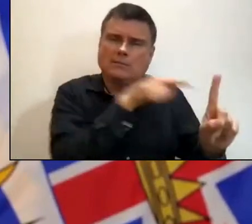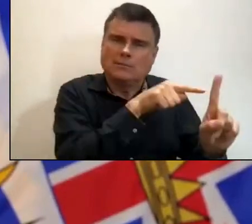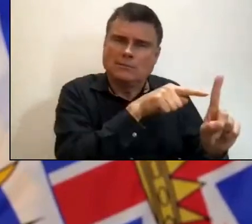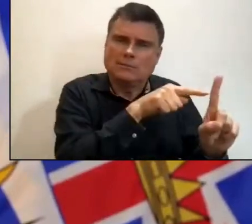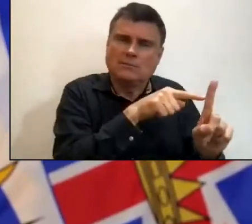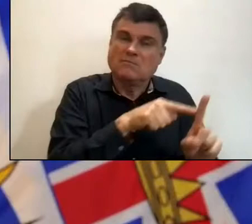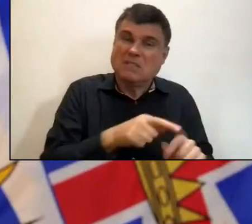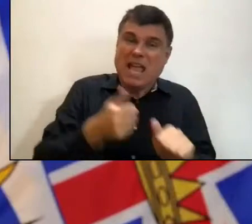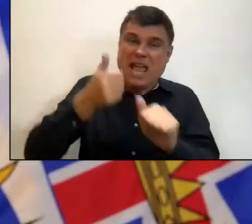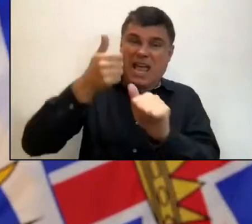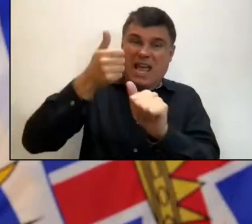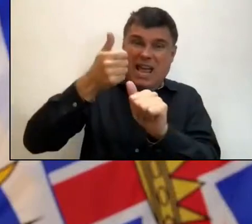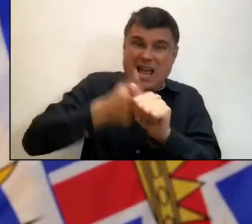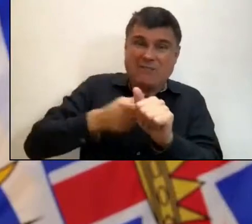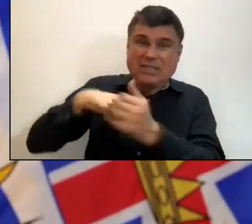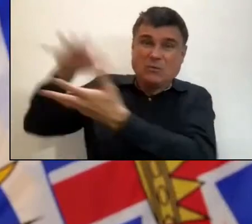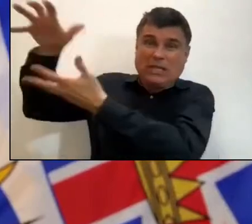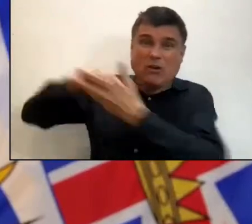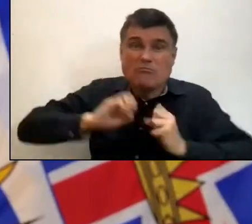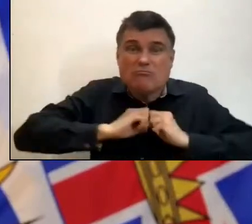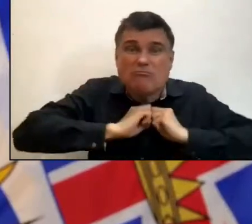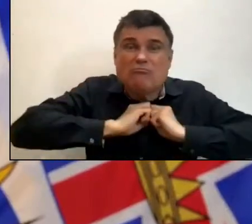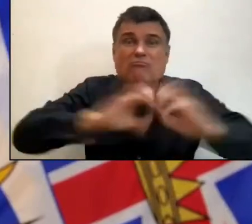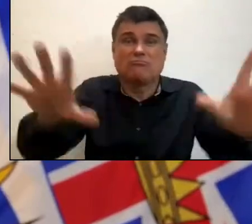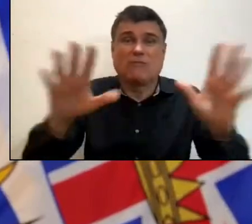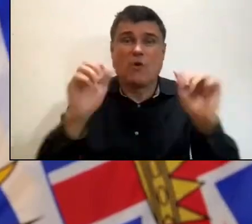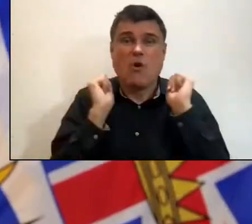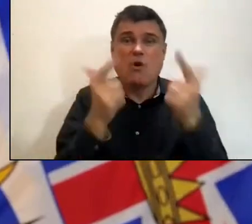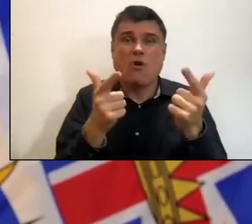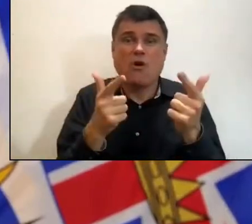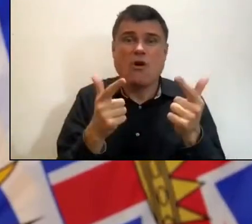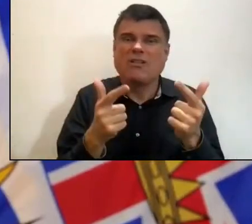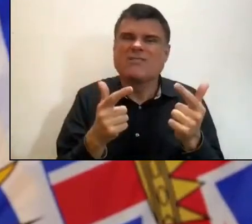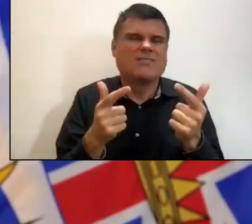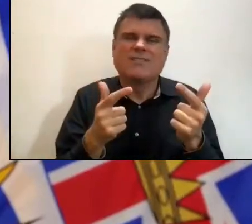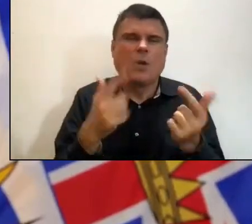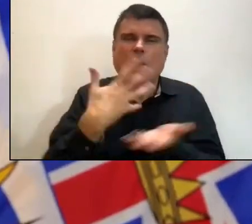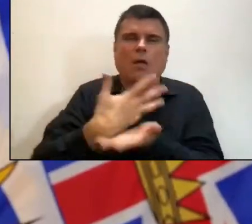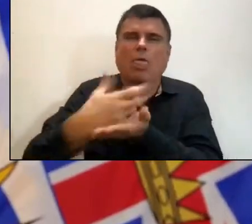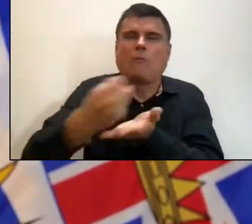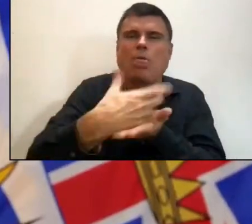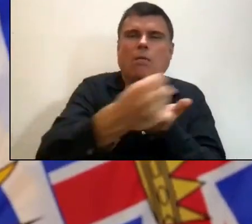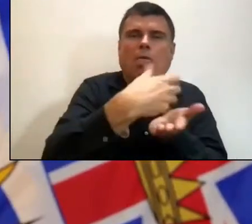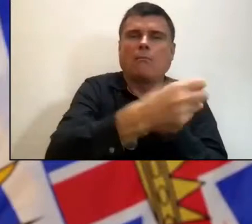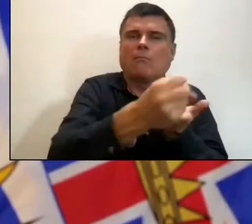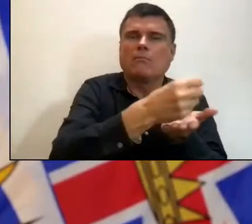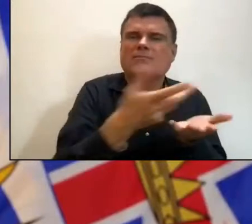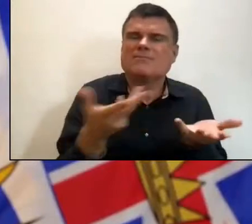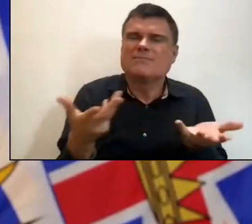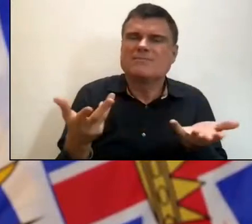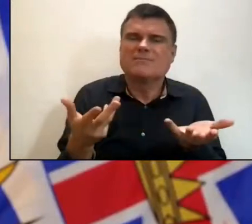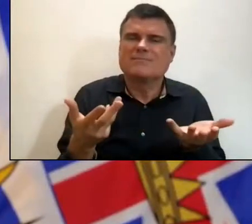places, they will be rapidly taken up by people who have the agency to get them and what we